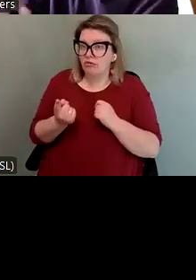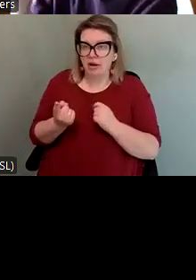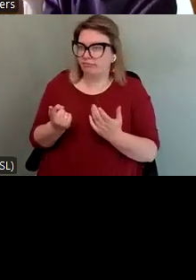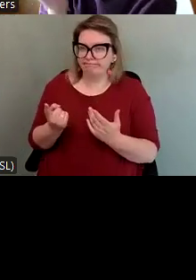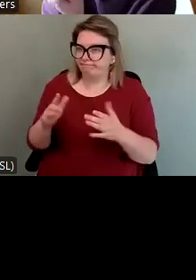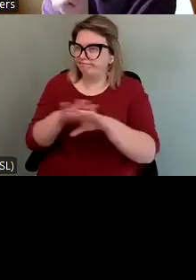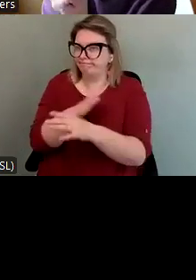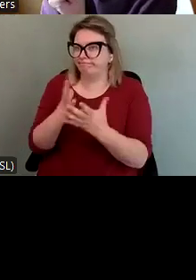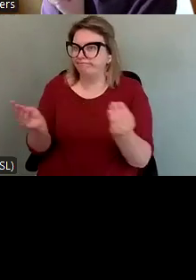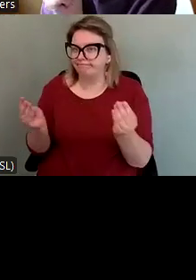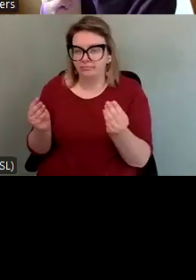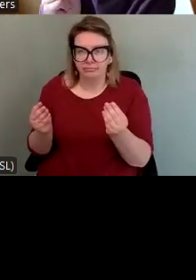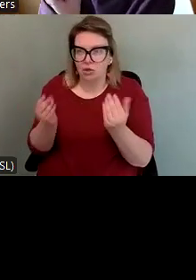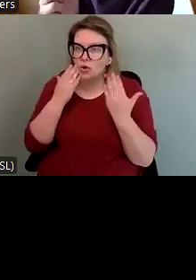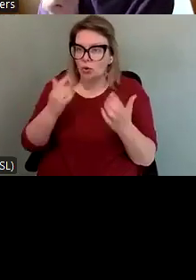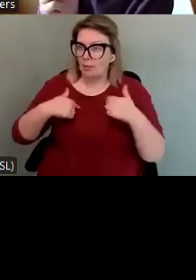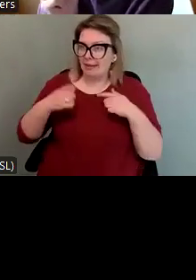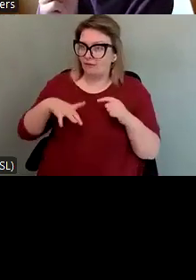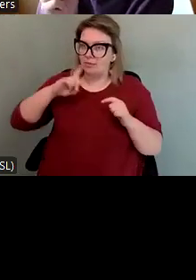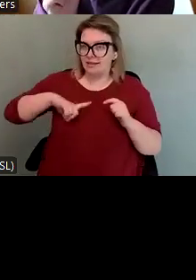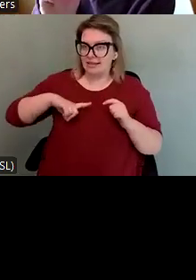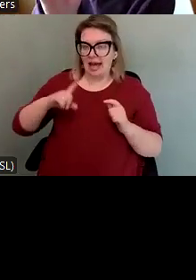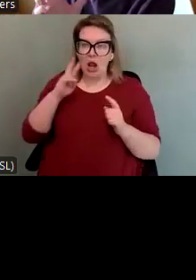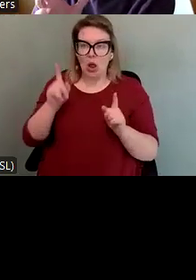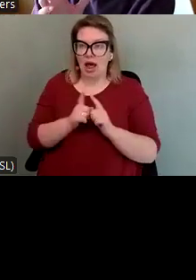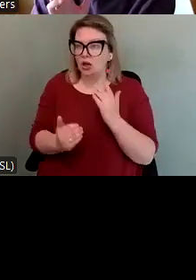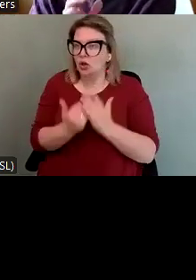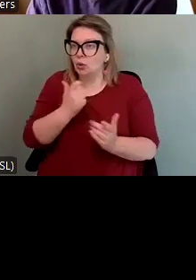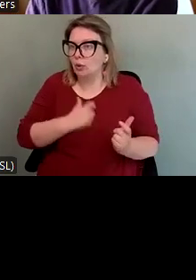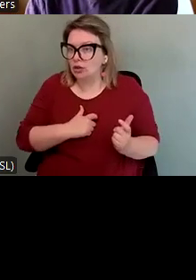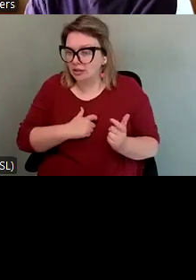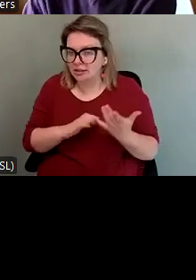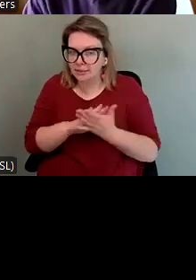It's again restricting the level of data that we're seeing there.